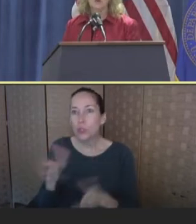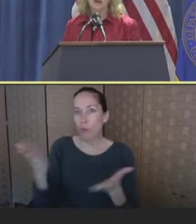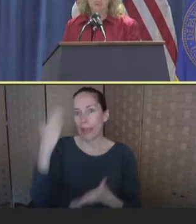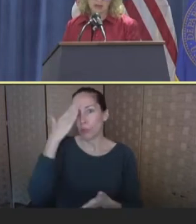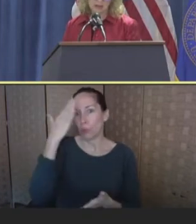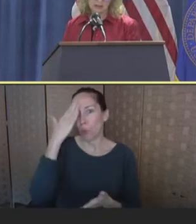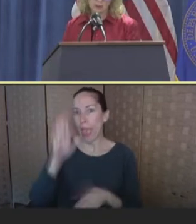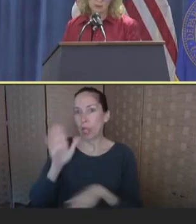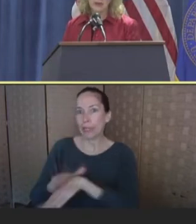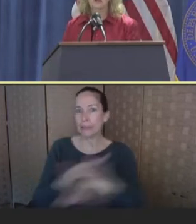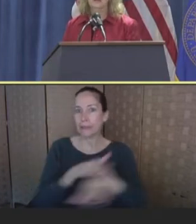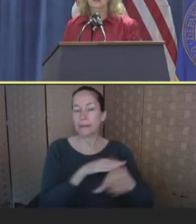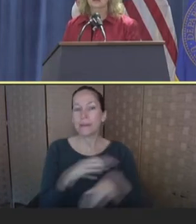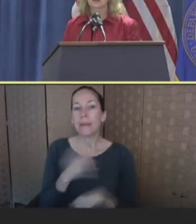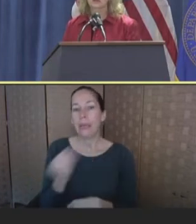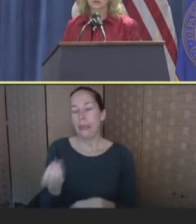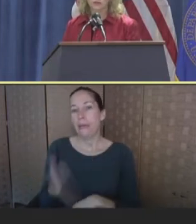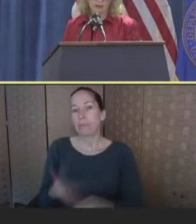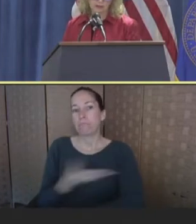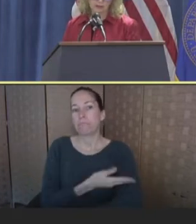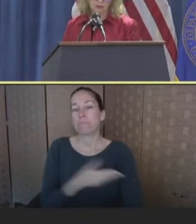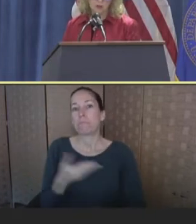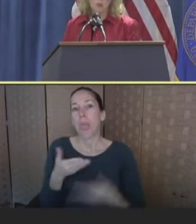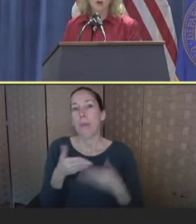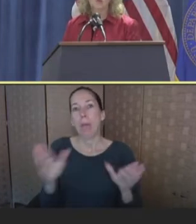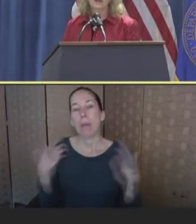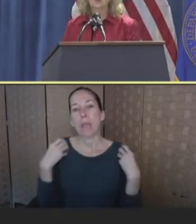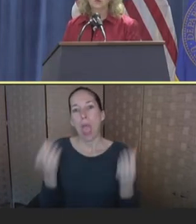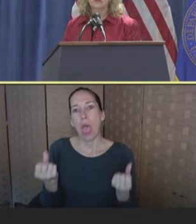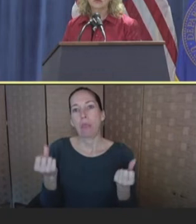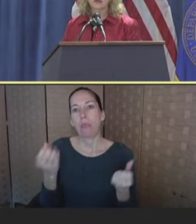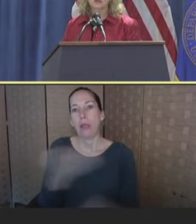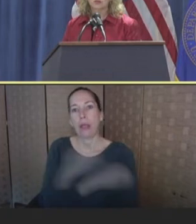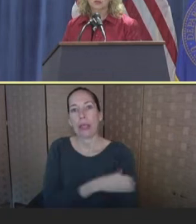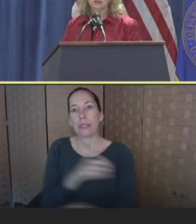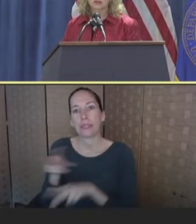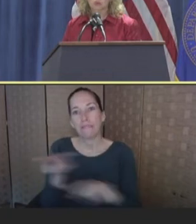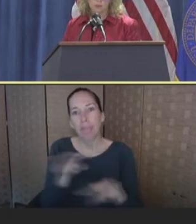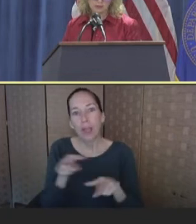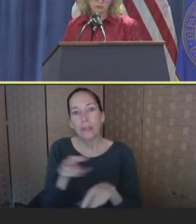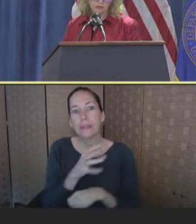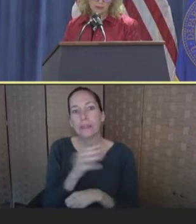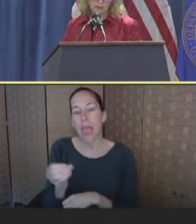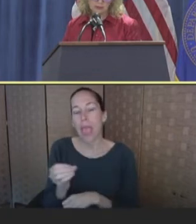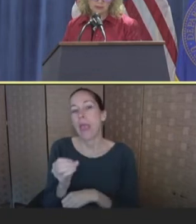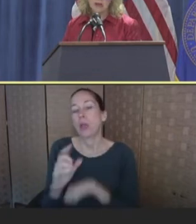We have enhanced public health and clinical surveillance, wastewater surveillance as well as syndromic surveillance.